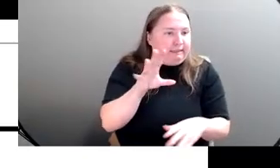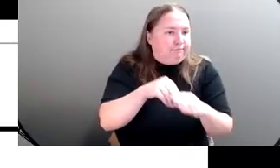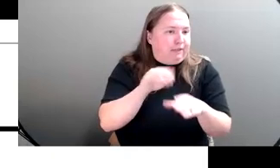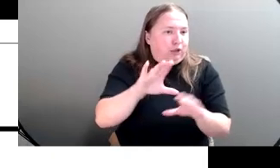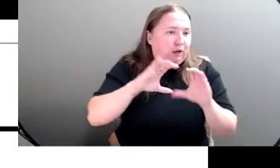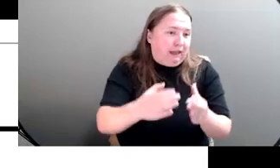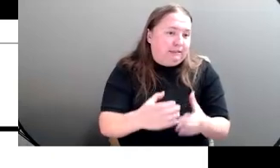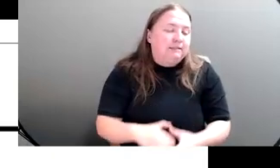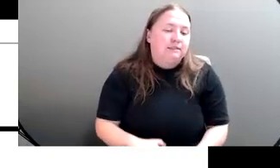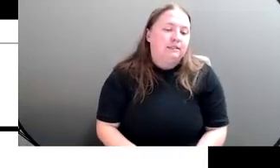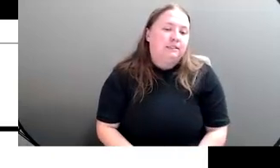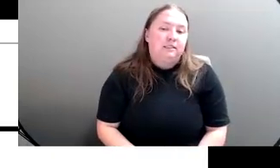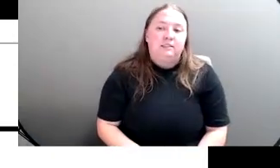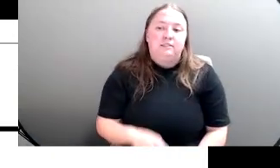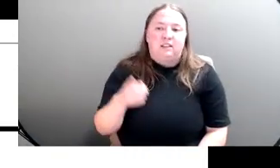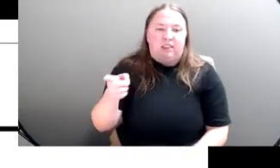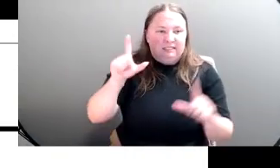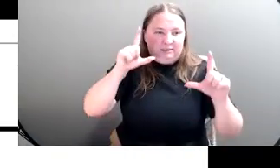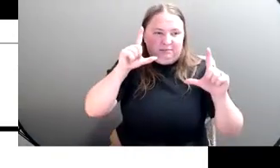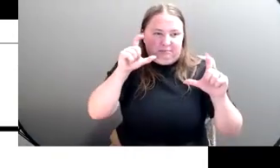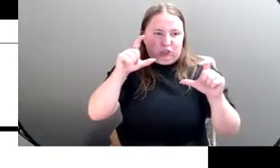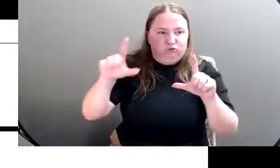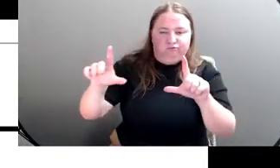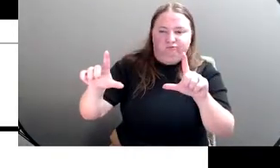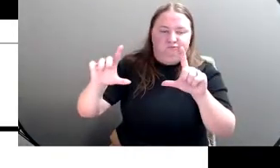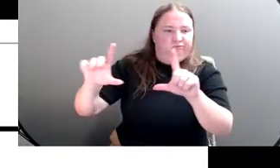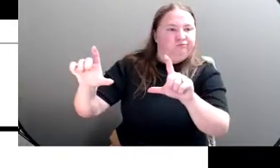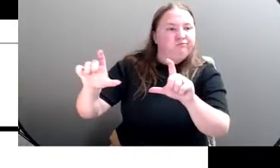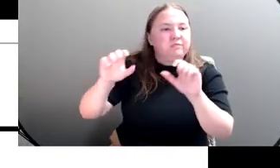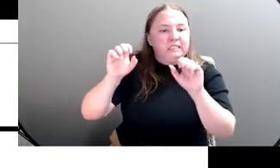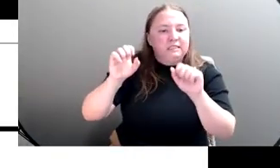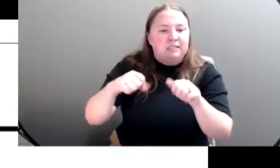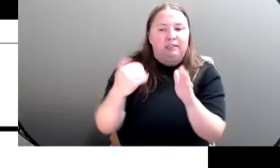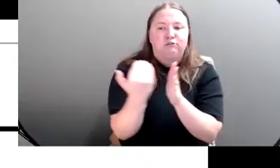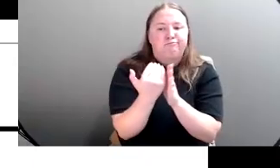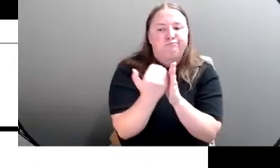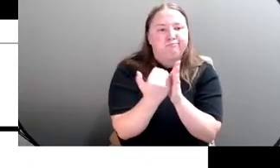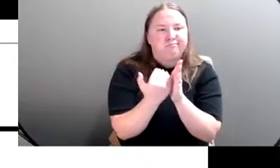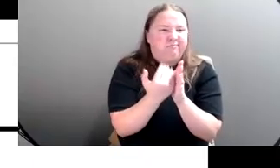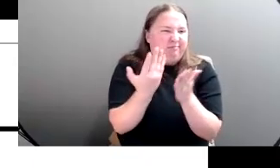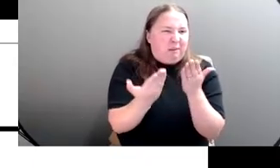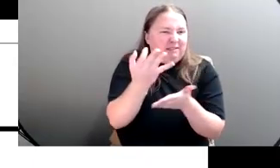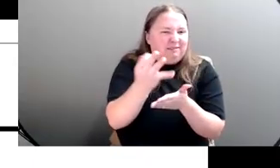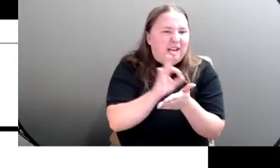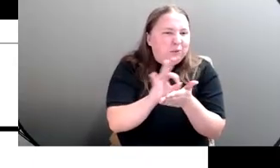And so in this screenshot here, I mean, you could just list if you're teaching a nine-week, 18-week or whatnot.